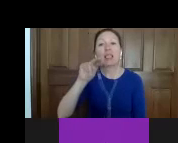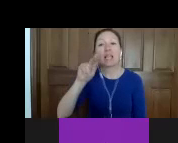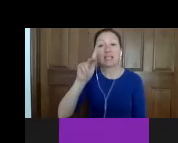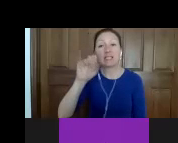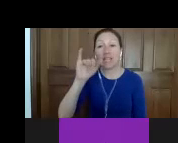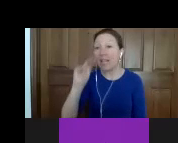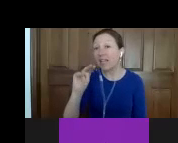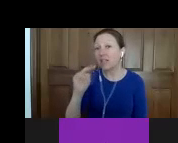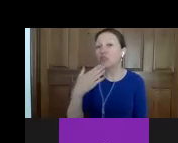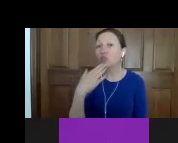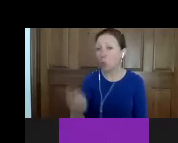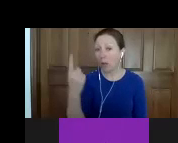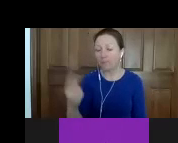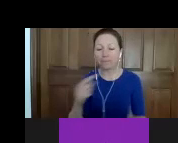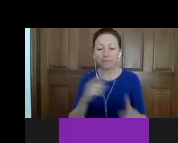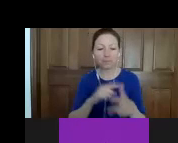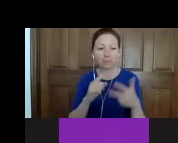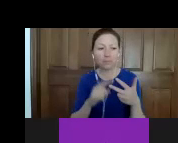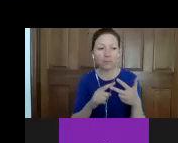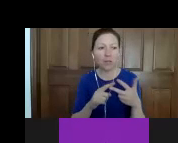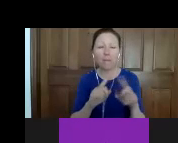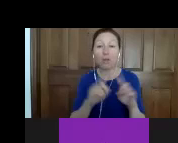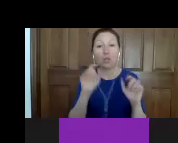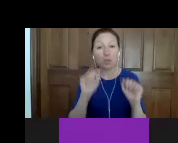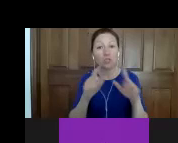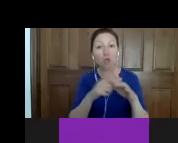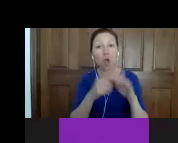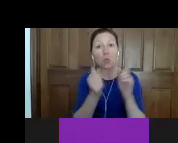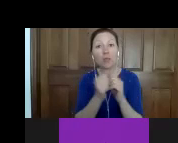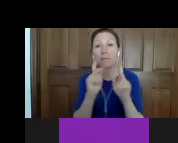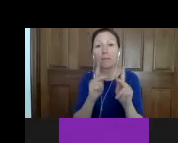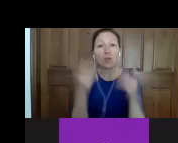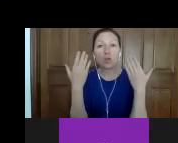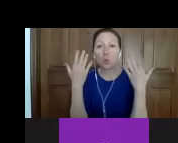know, look at who they are connected with. We actually have a webinar on our YouTube